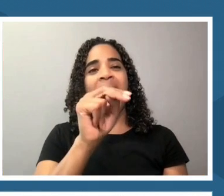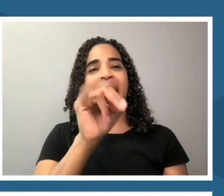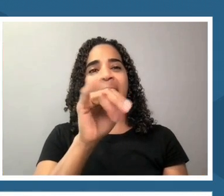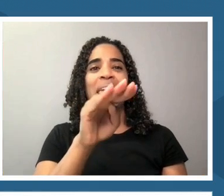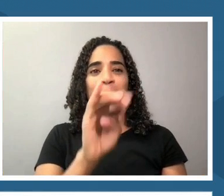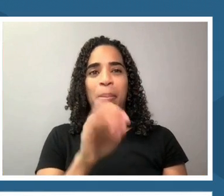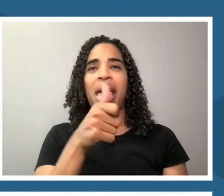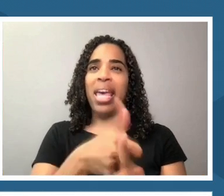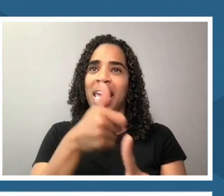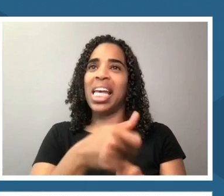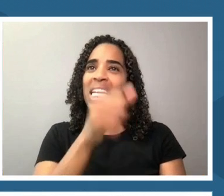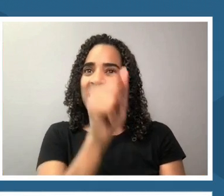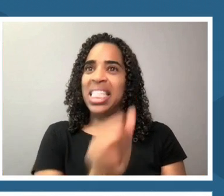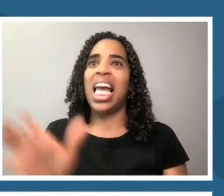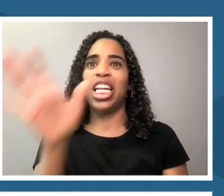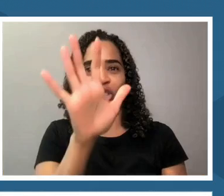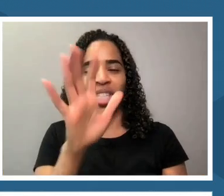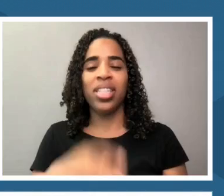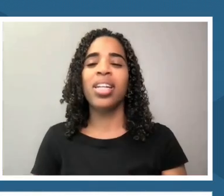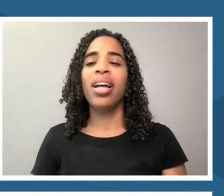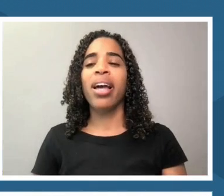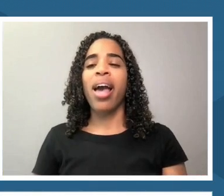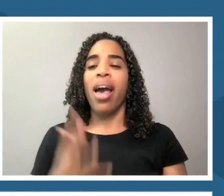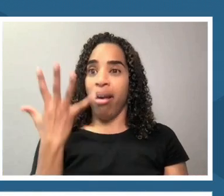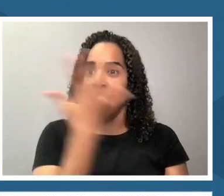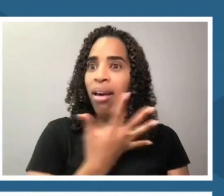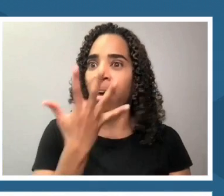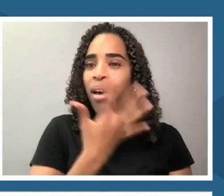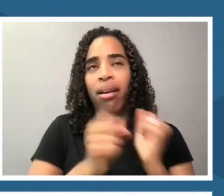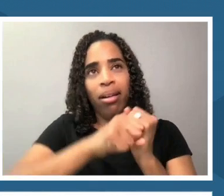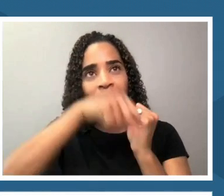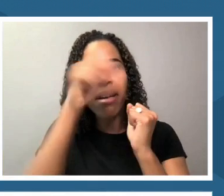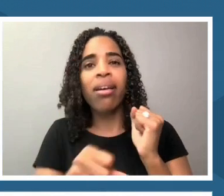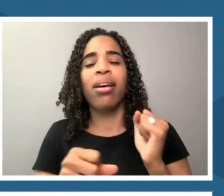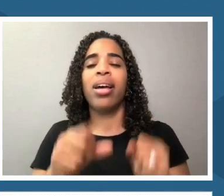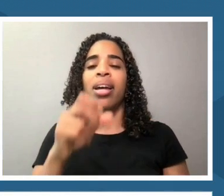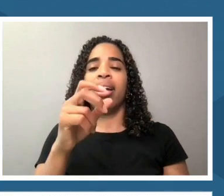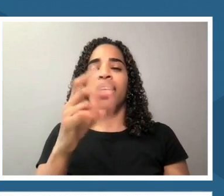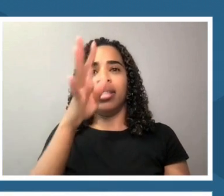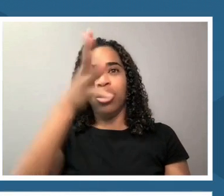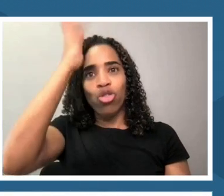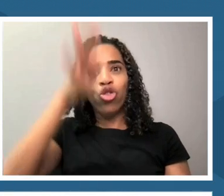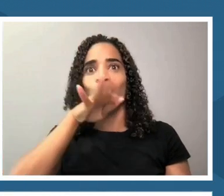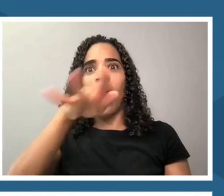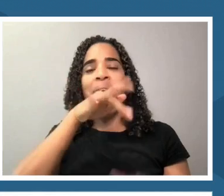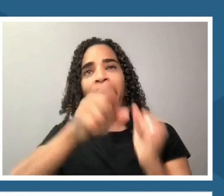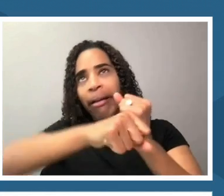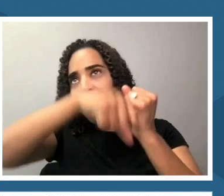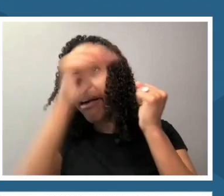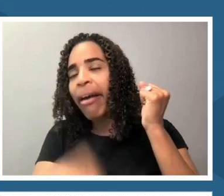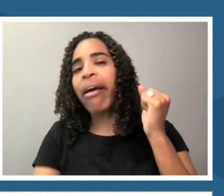stereotypically asian from her appearance the dragon symbolism they're